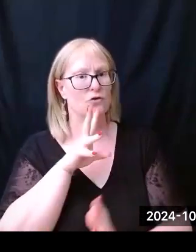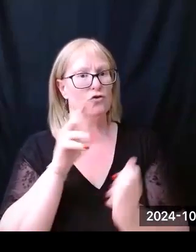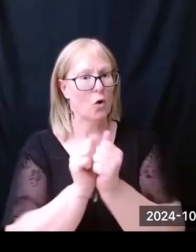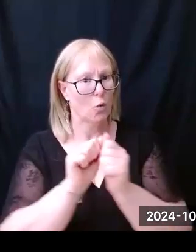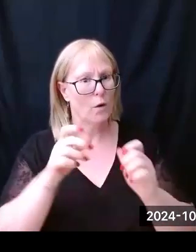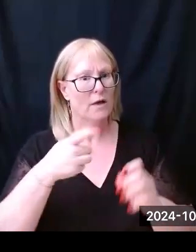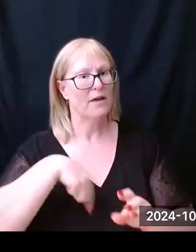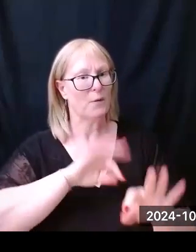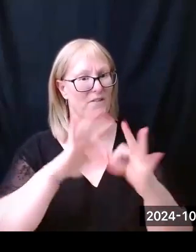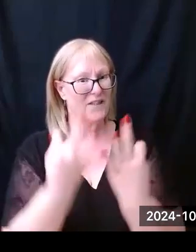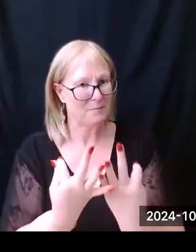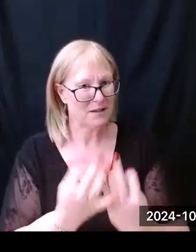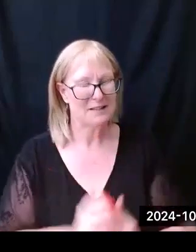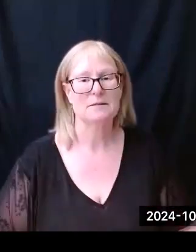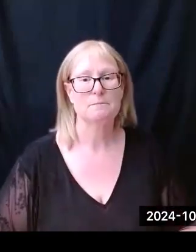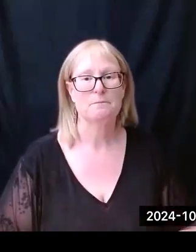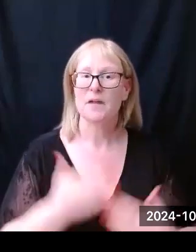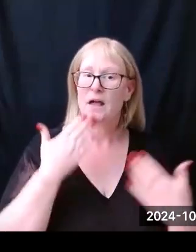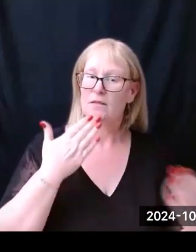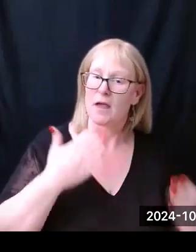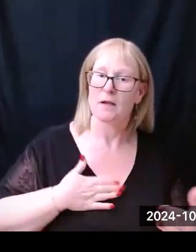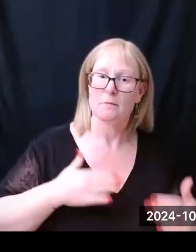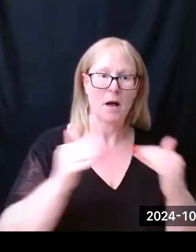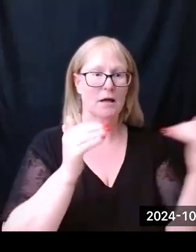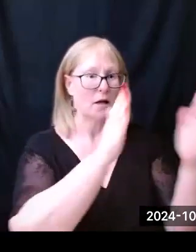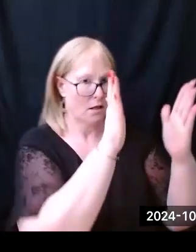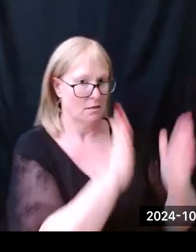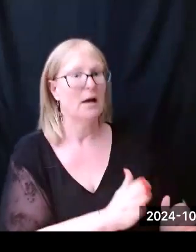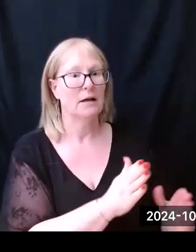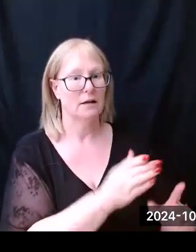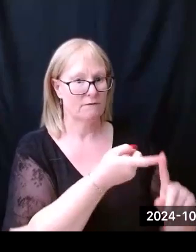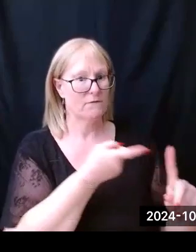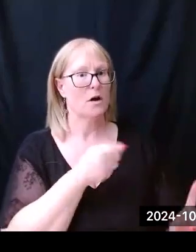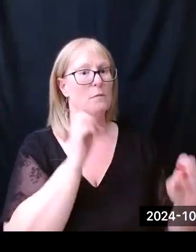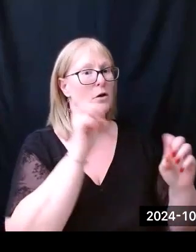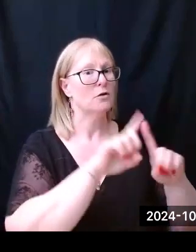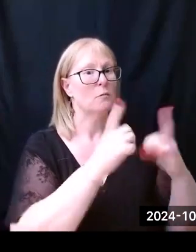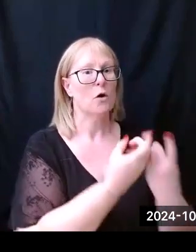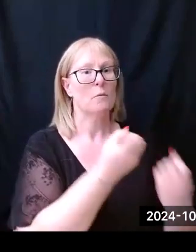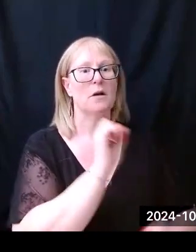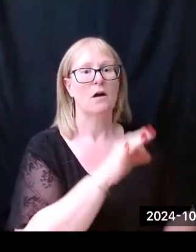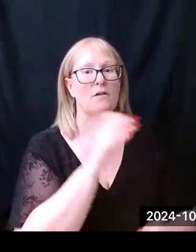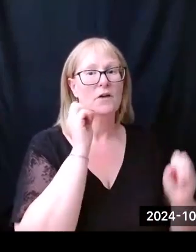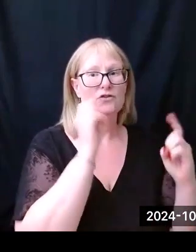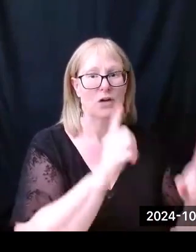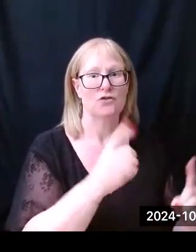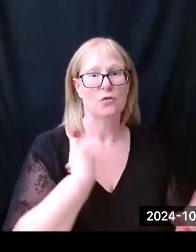And I want to thank my colleague here from the Department of Education. We have John Fresanelli, who you just met.